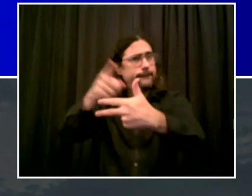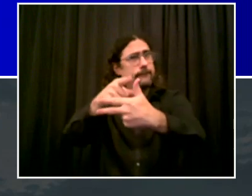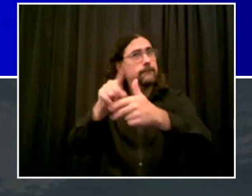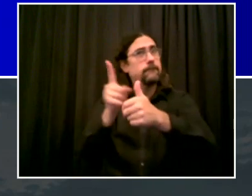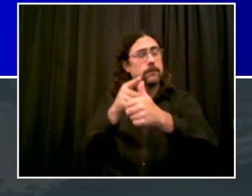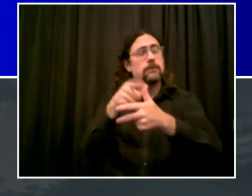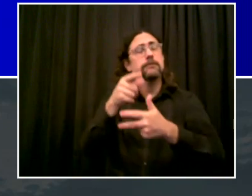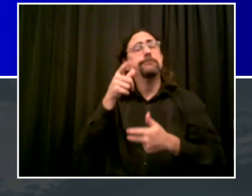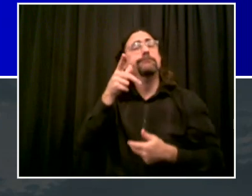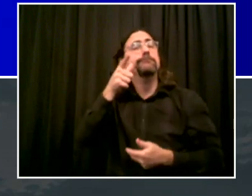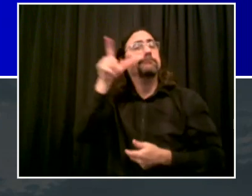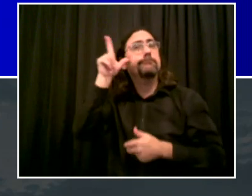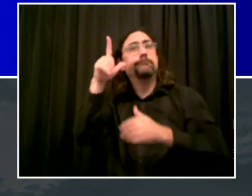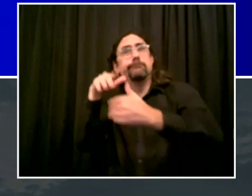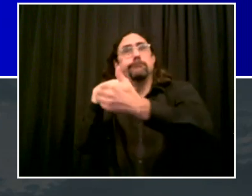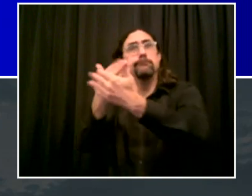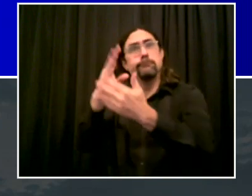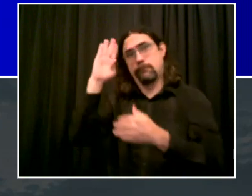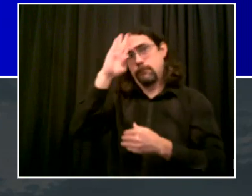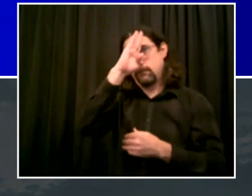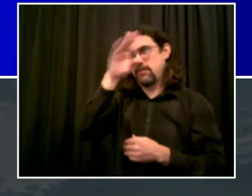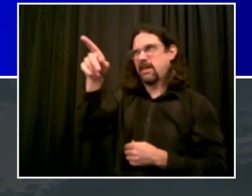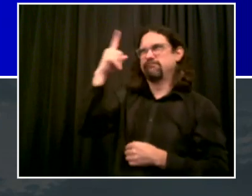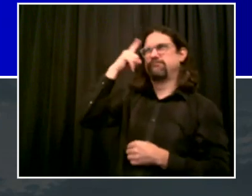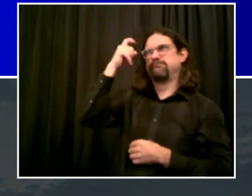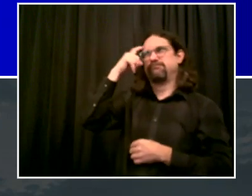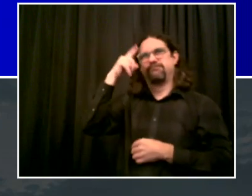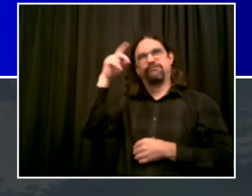HOSPITAL, TODAY'S REPORT,